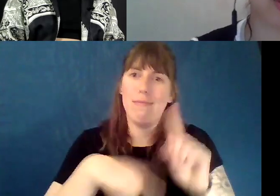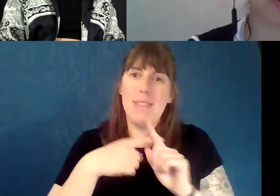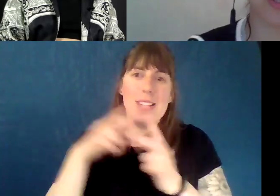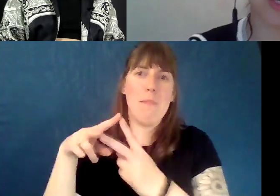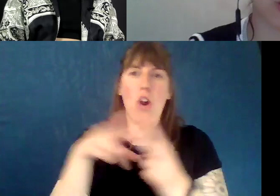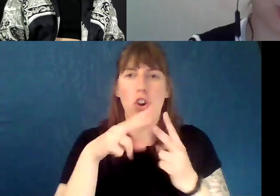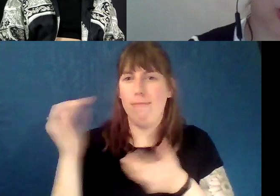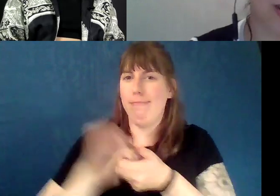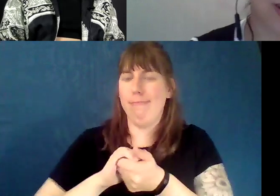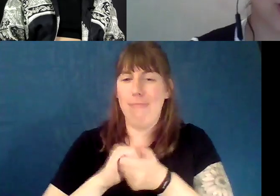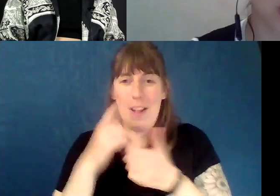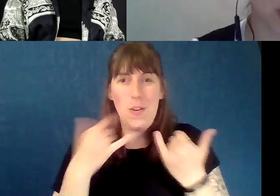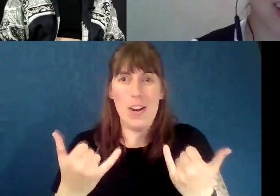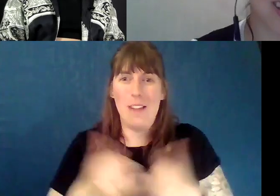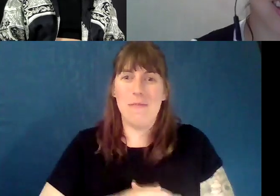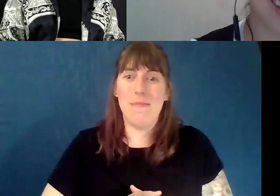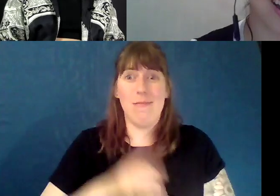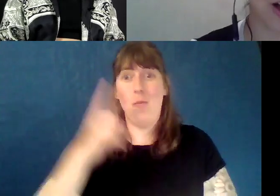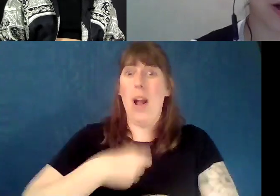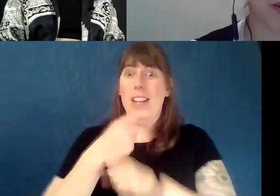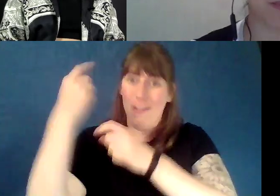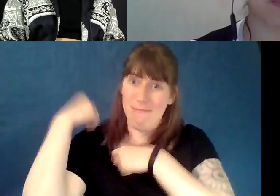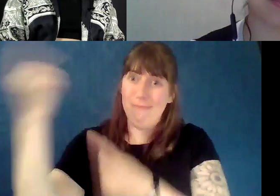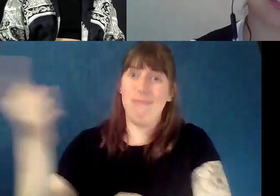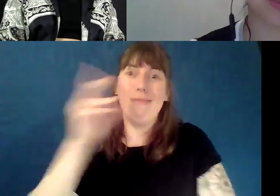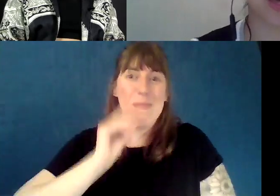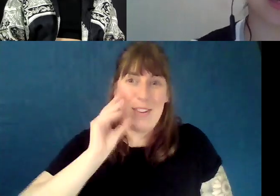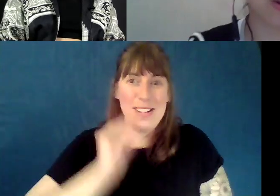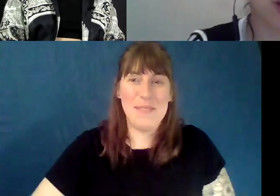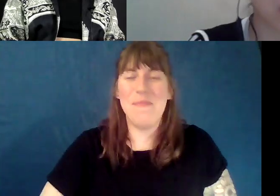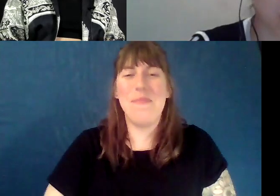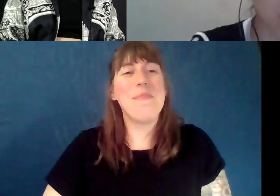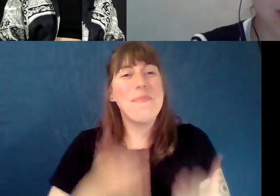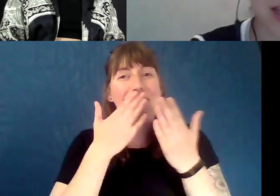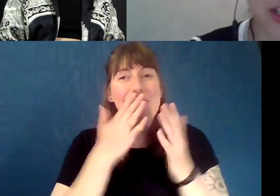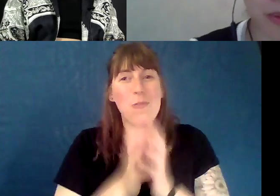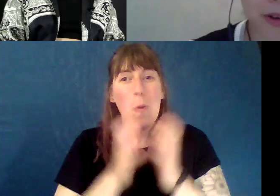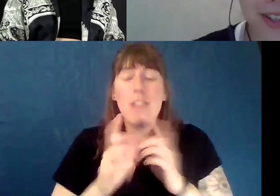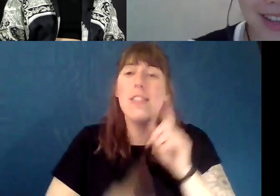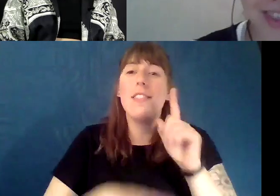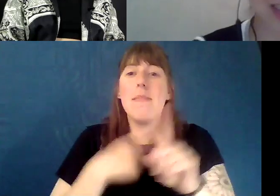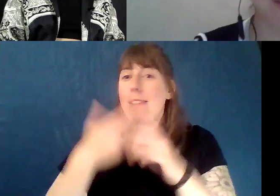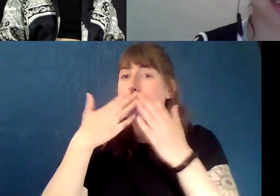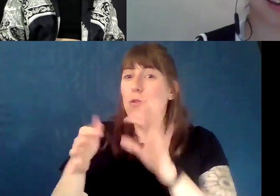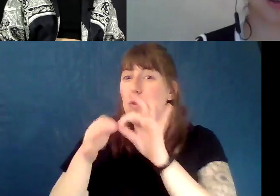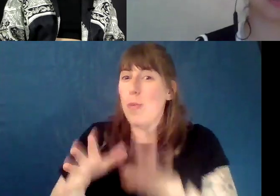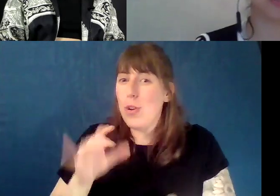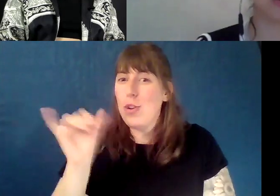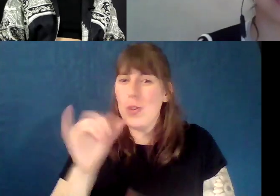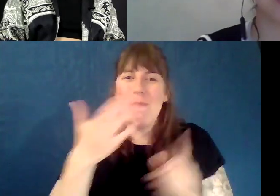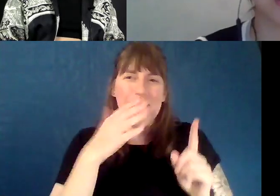during the year long journey. So thank you as well to the interpreters. Yes, thank you, Ying, Larissa